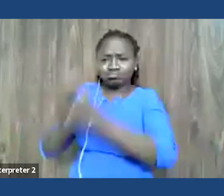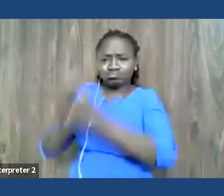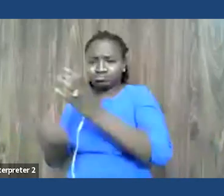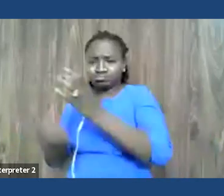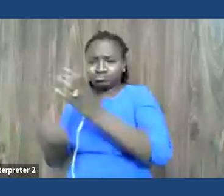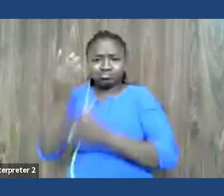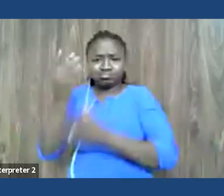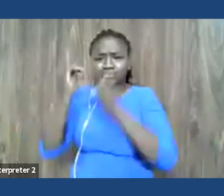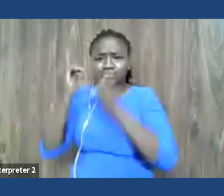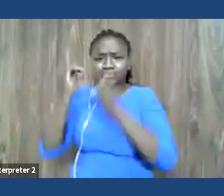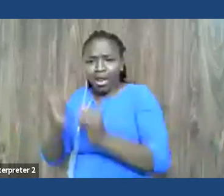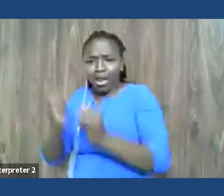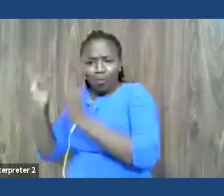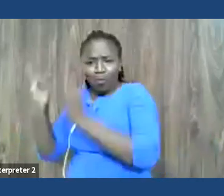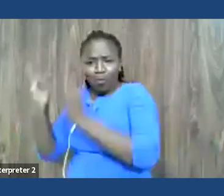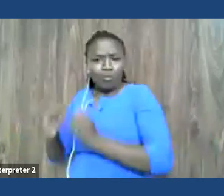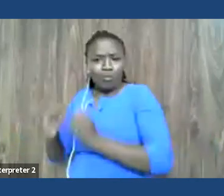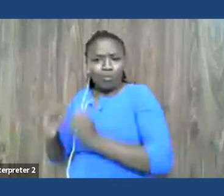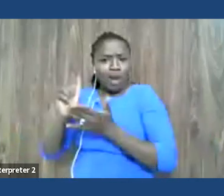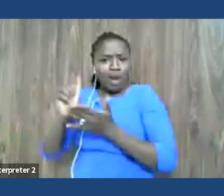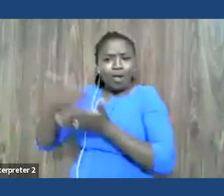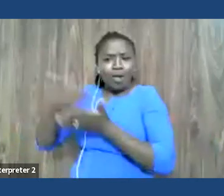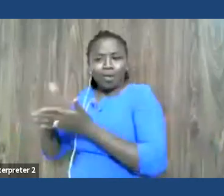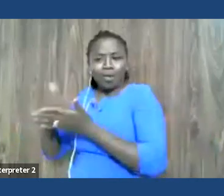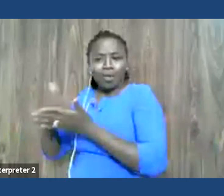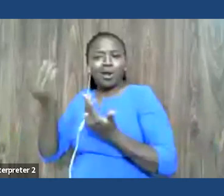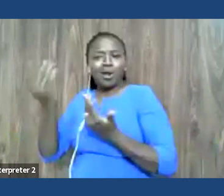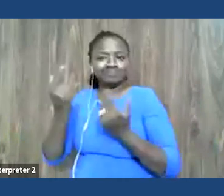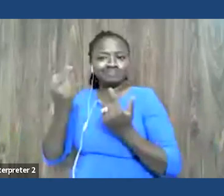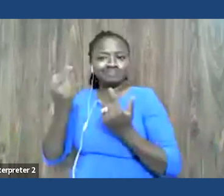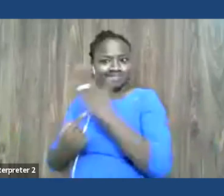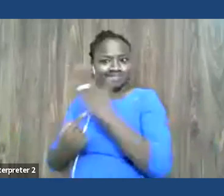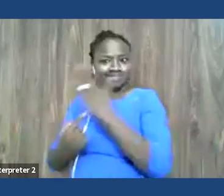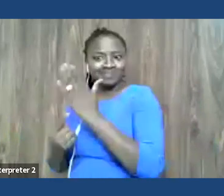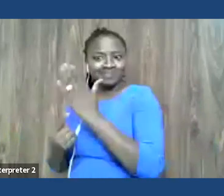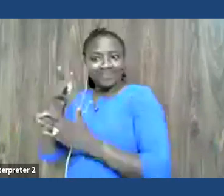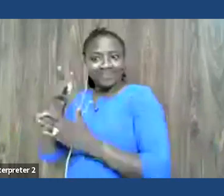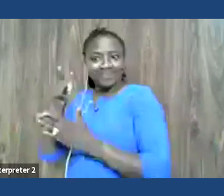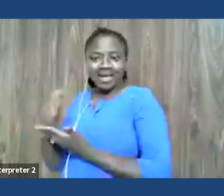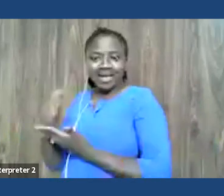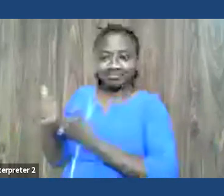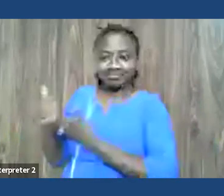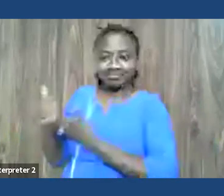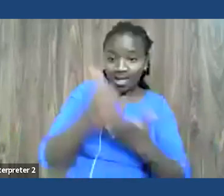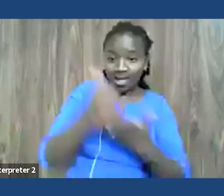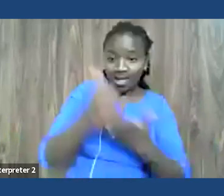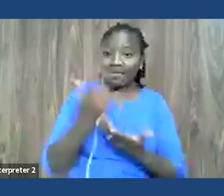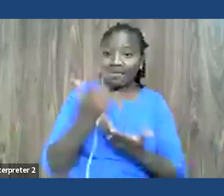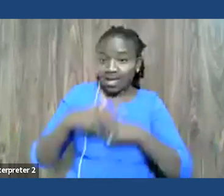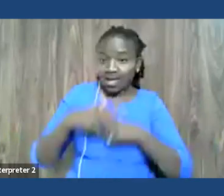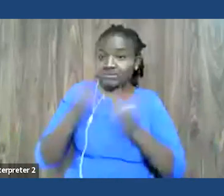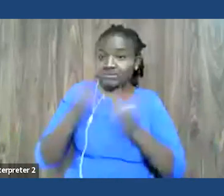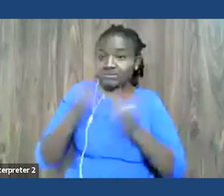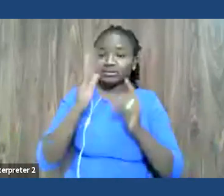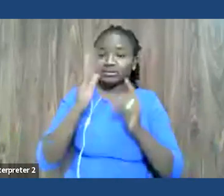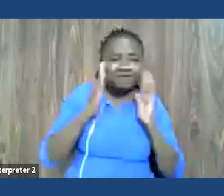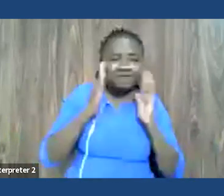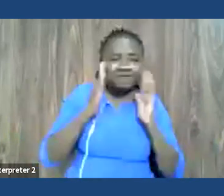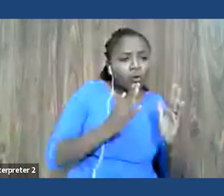gone beyond any kind of legal framework and started not just looking at this as an area,